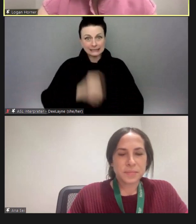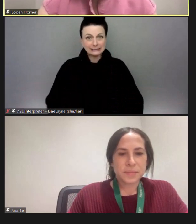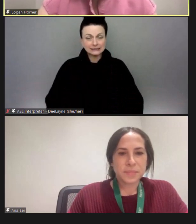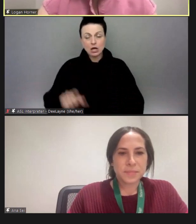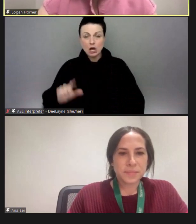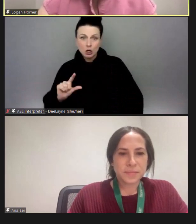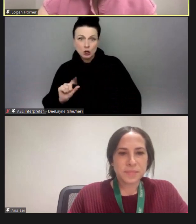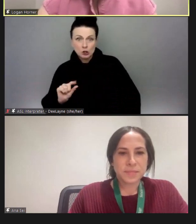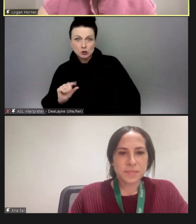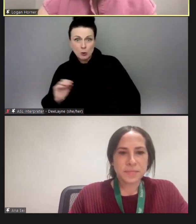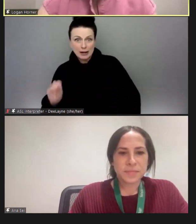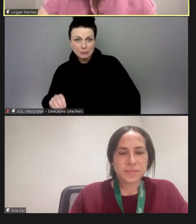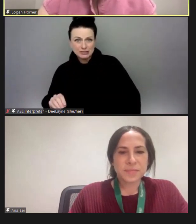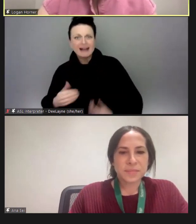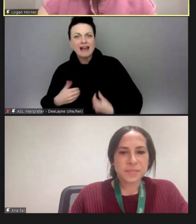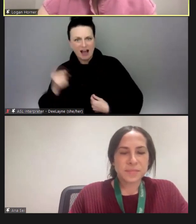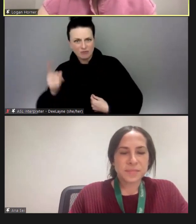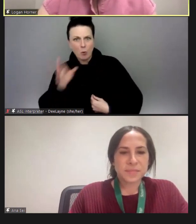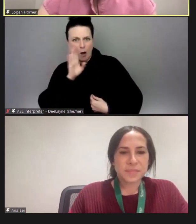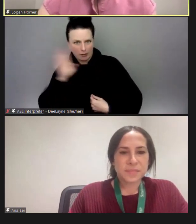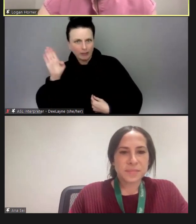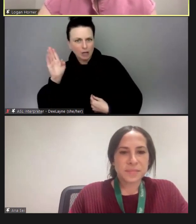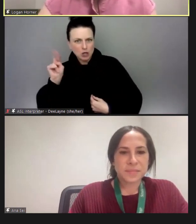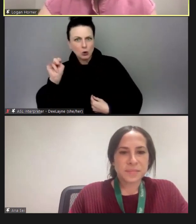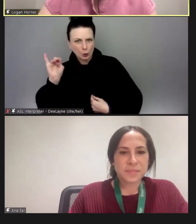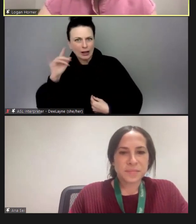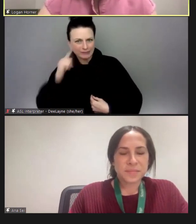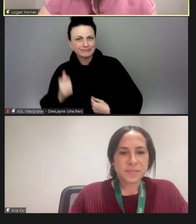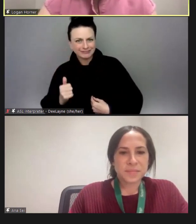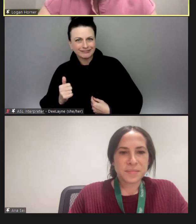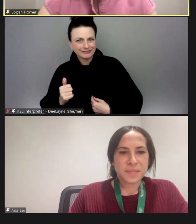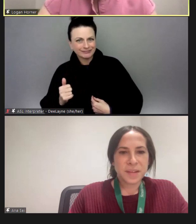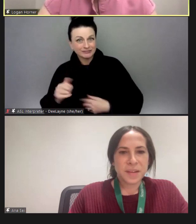those have a unilateral hearing loss so